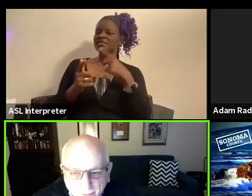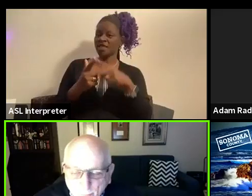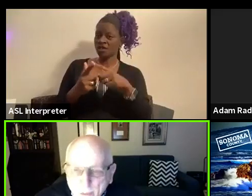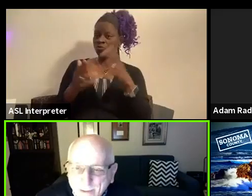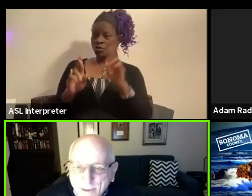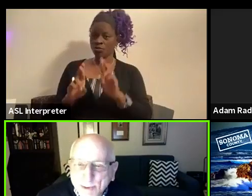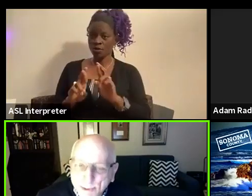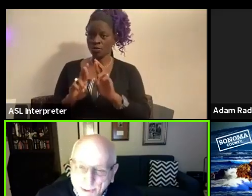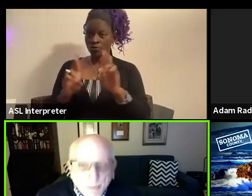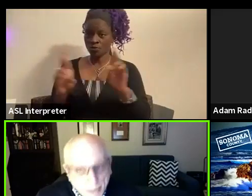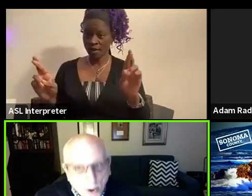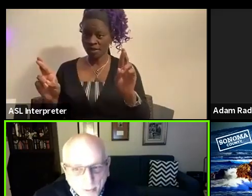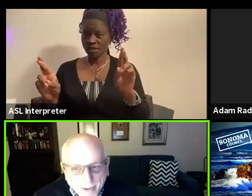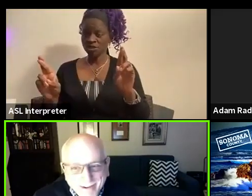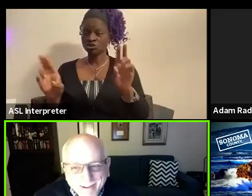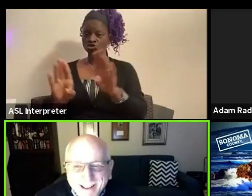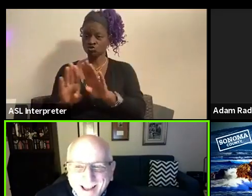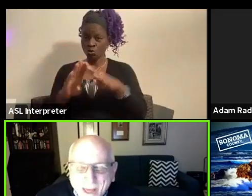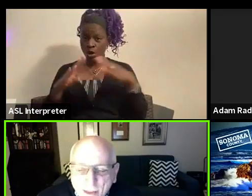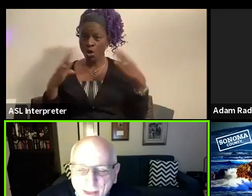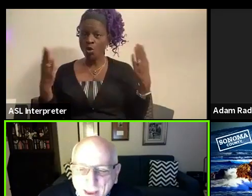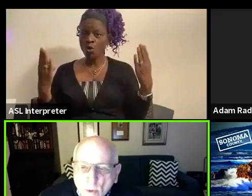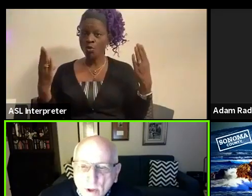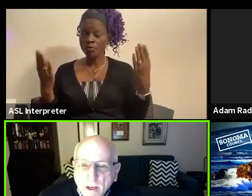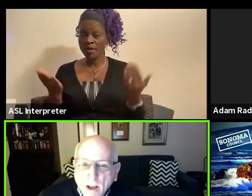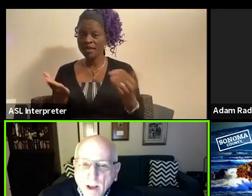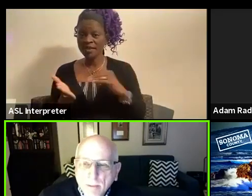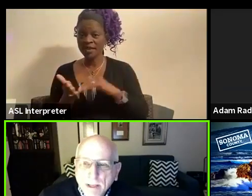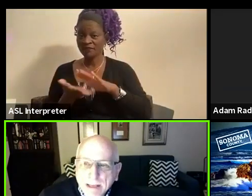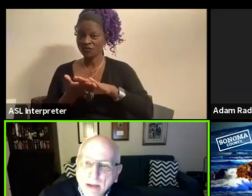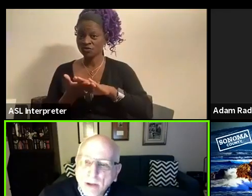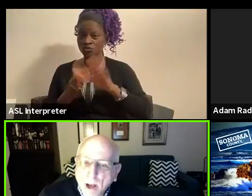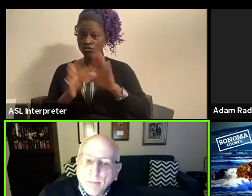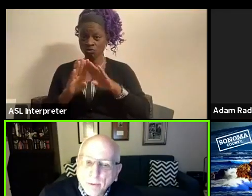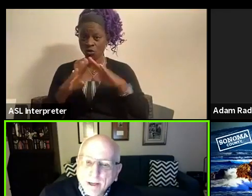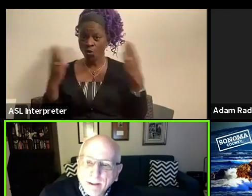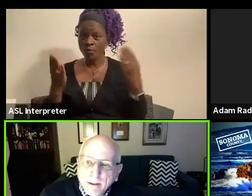for many of our schools, it would be open, they would be allowed to operate.